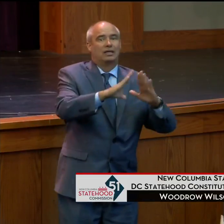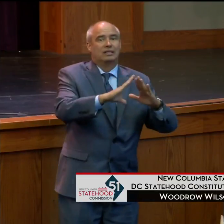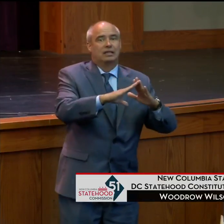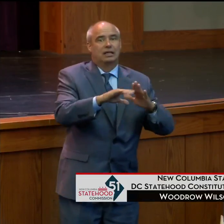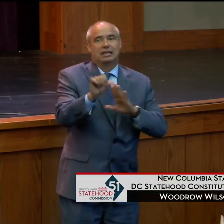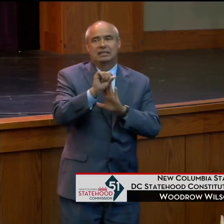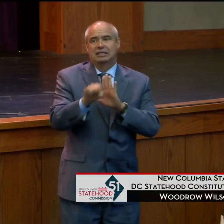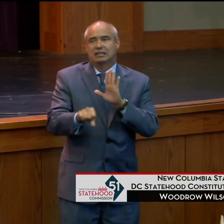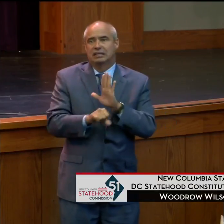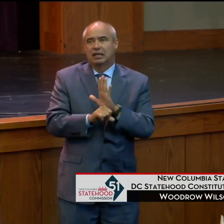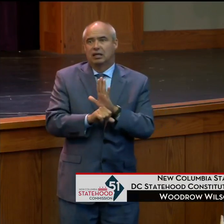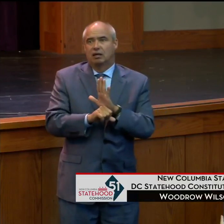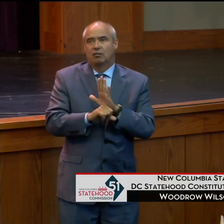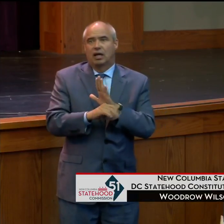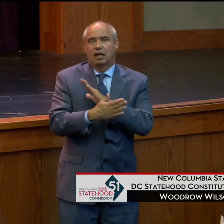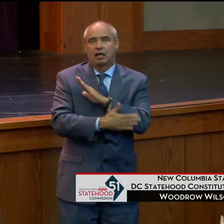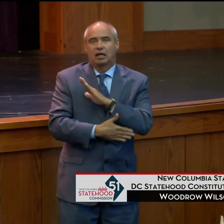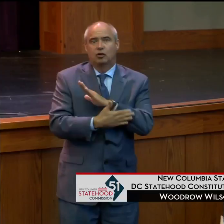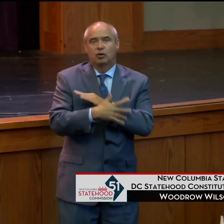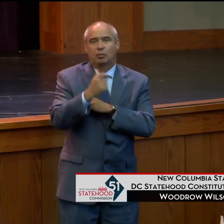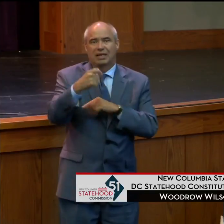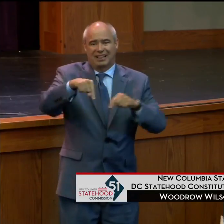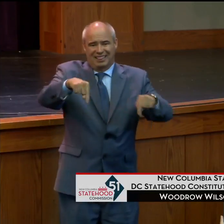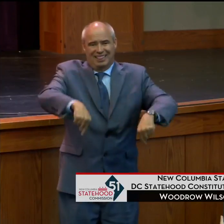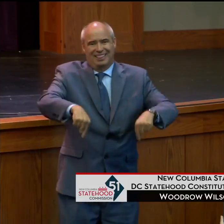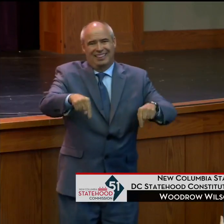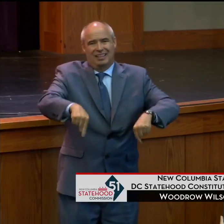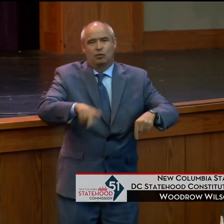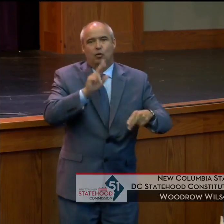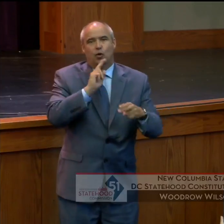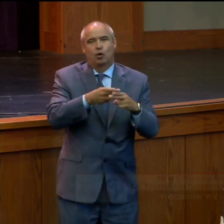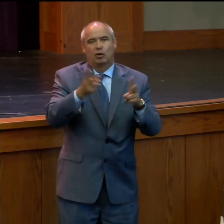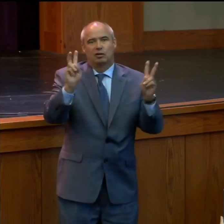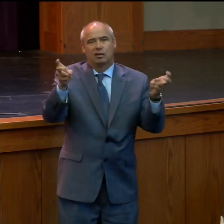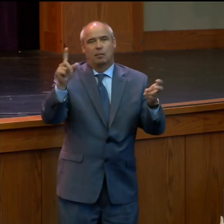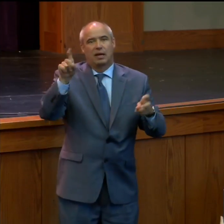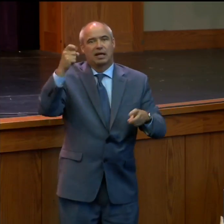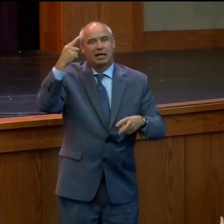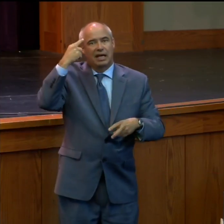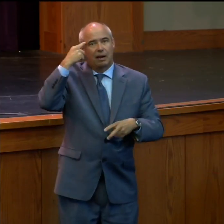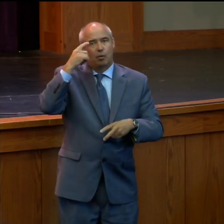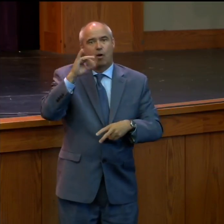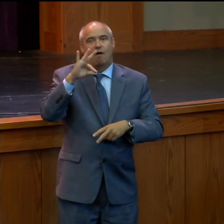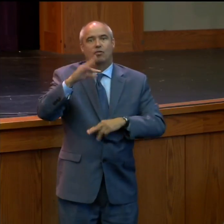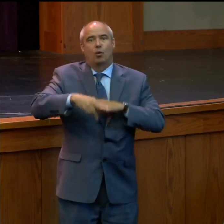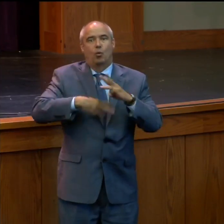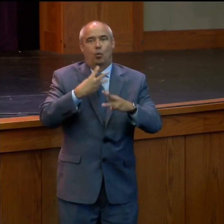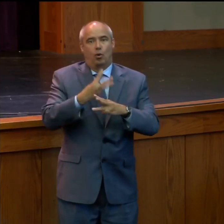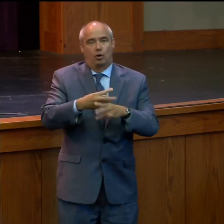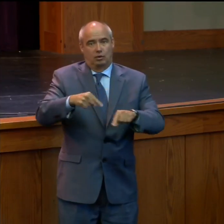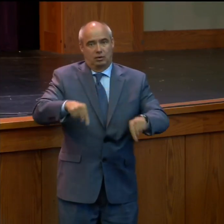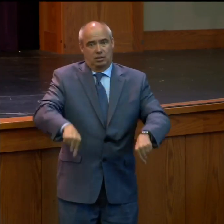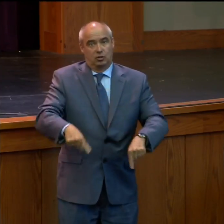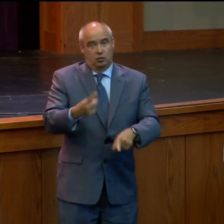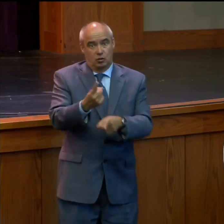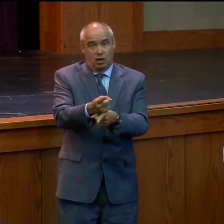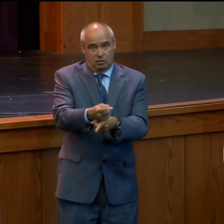AND COUNTRIES. BECAUSE THIS IS SO-CALLED THE CAPITAL OF THE WORLD, OKAY, RIGHT?